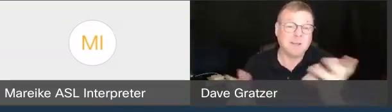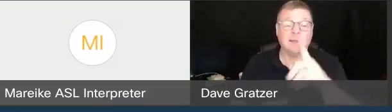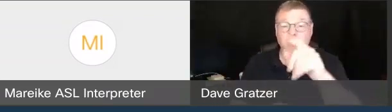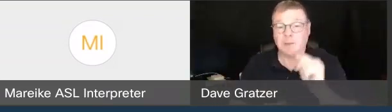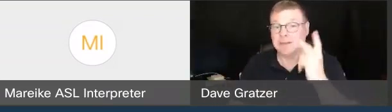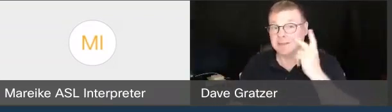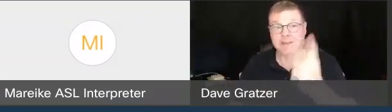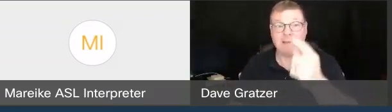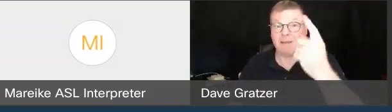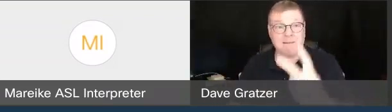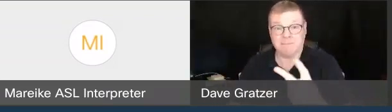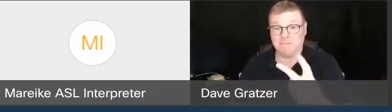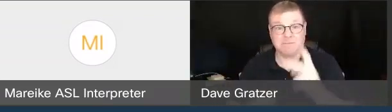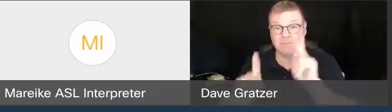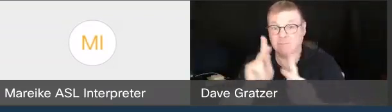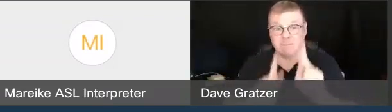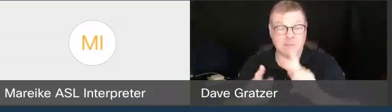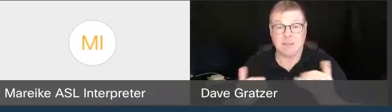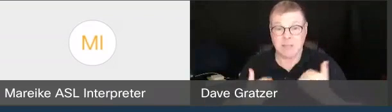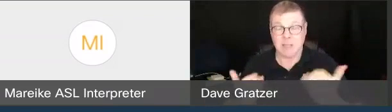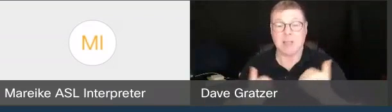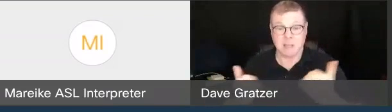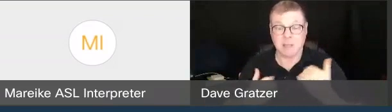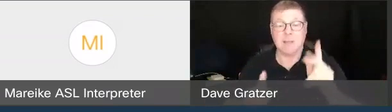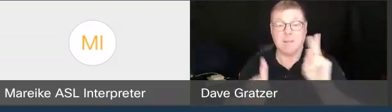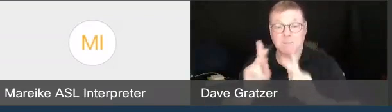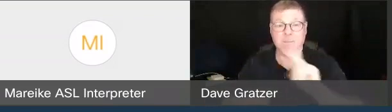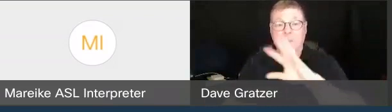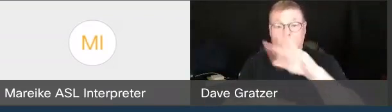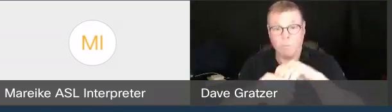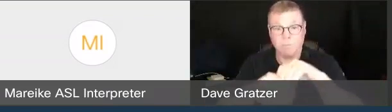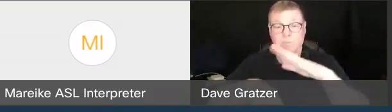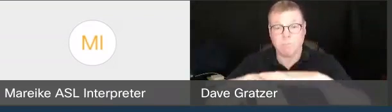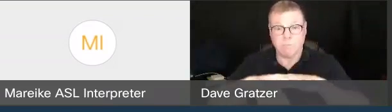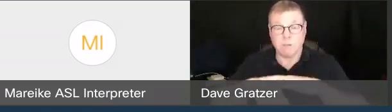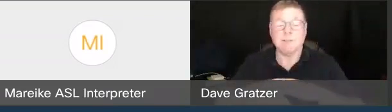half of the sample of young probationers with severe mental illness met diagnostic criteria.